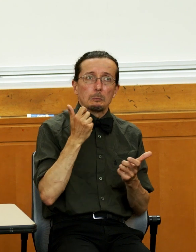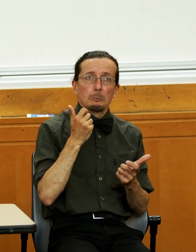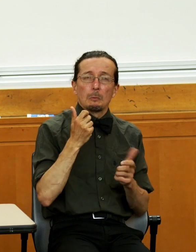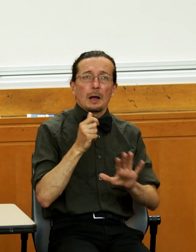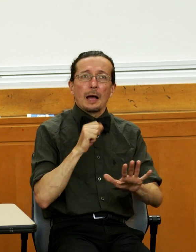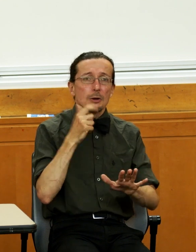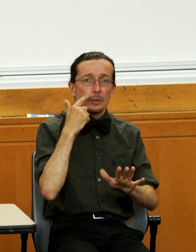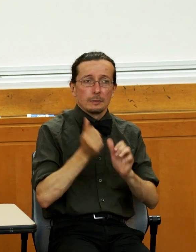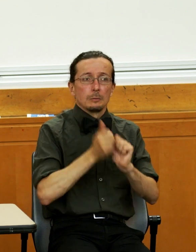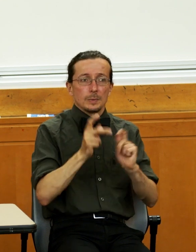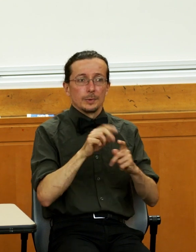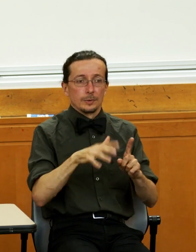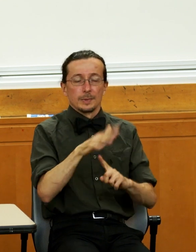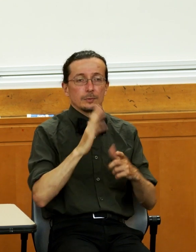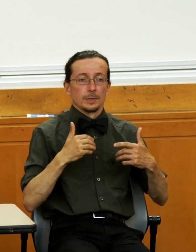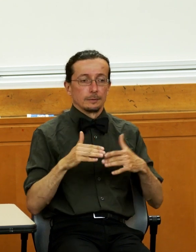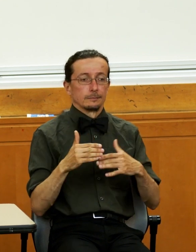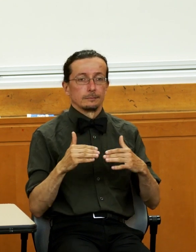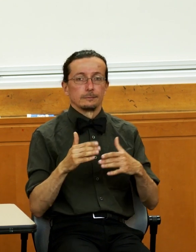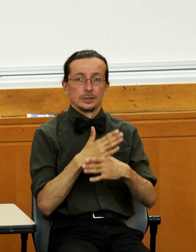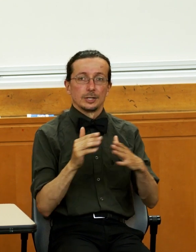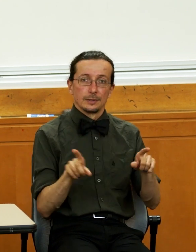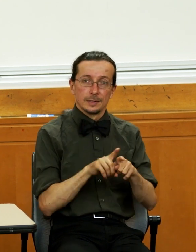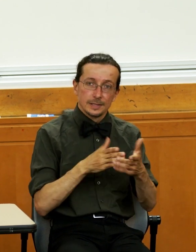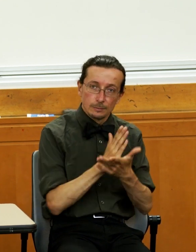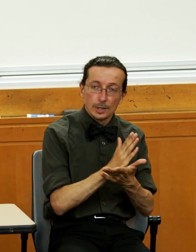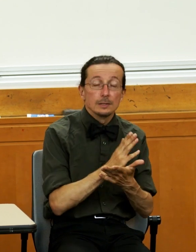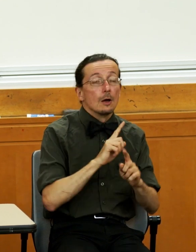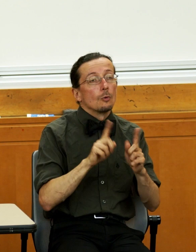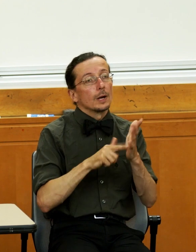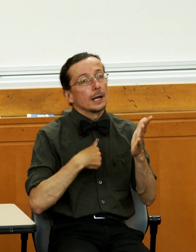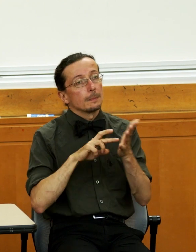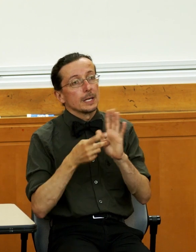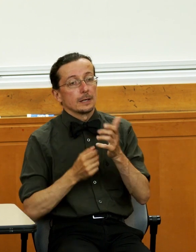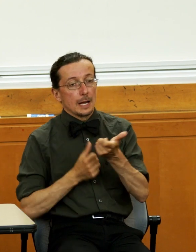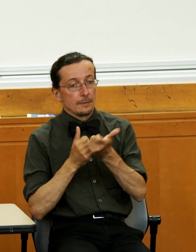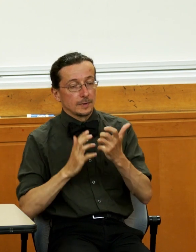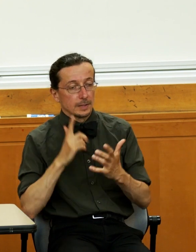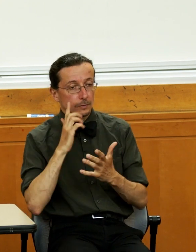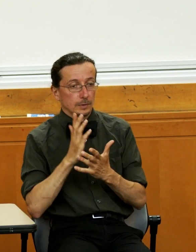same race, for example. I mean that advocates for certain causes often likely share goals, values,